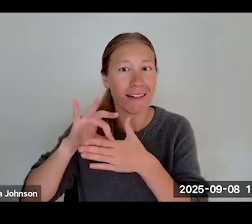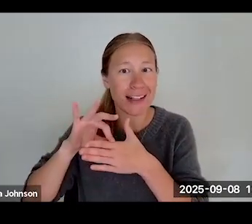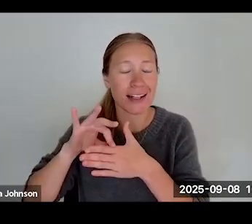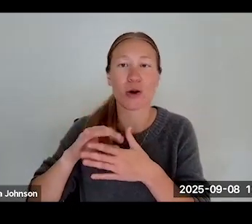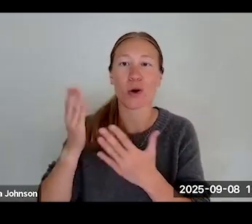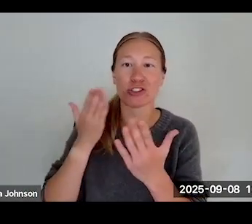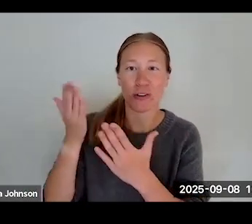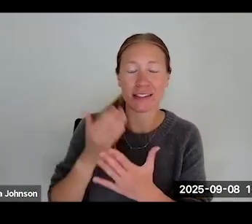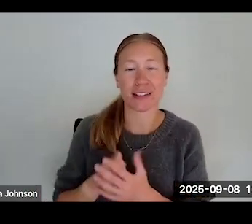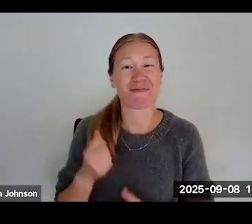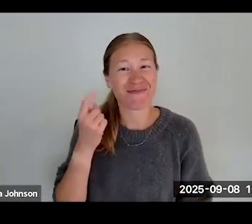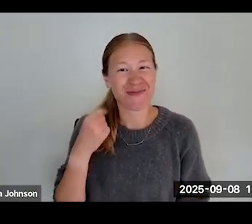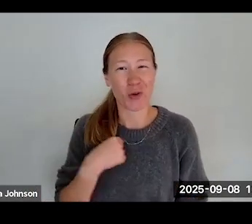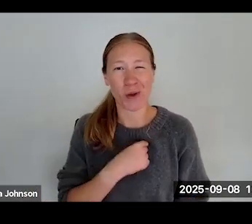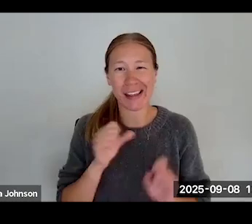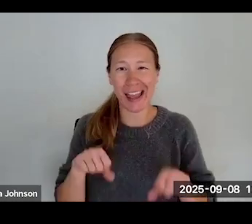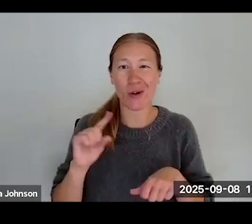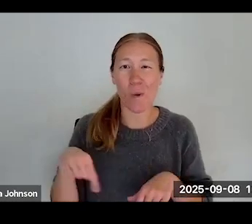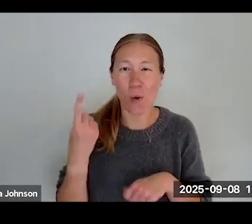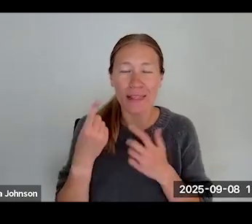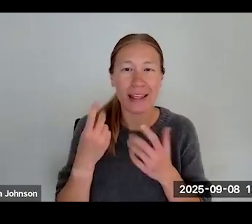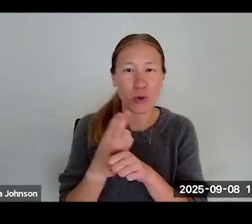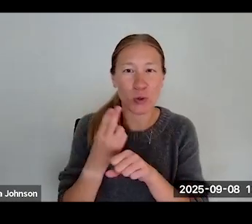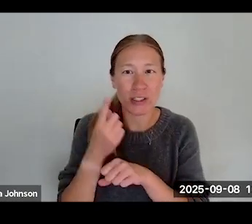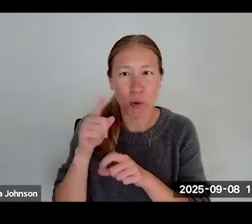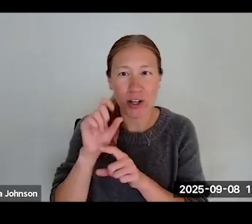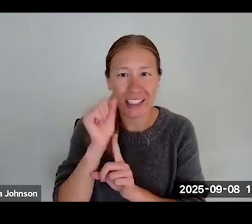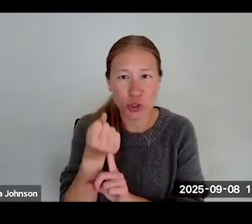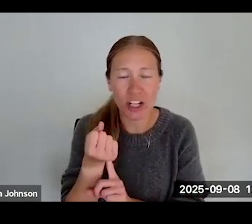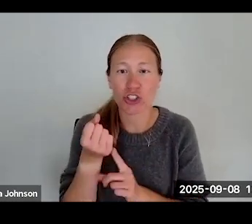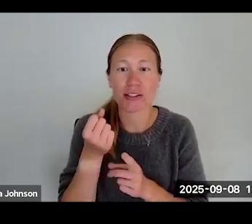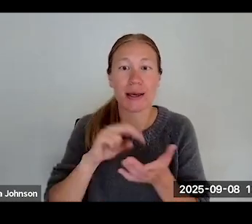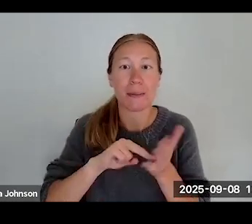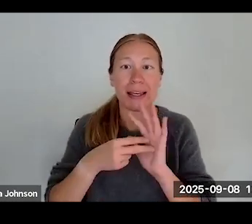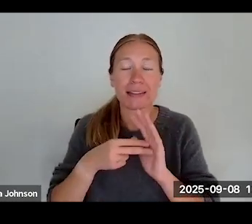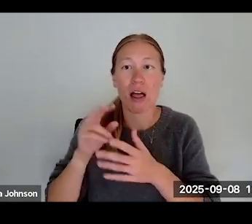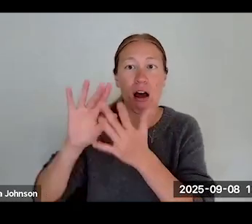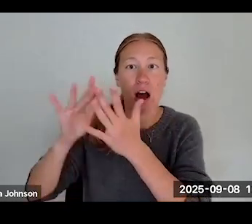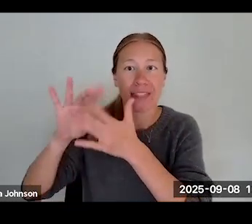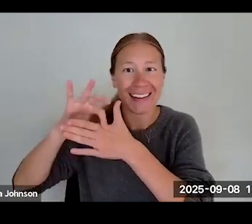However, we can only use those in cases where it is impossible to make web content directly accessible